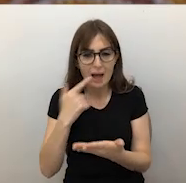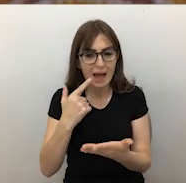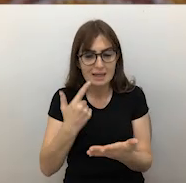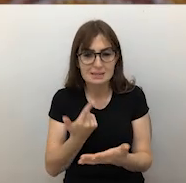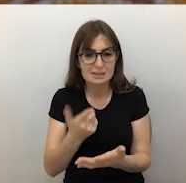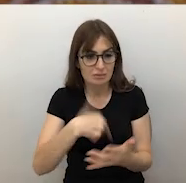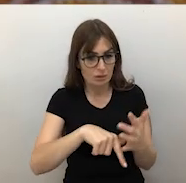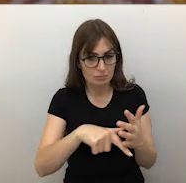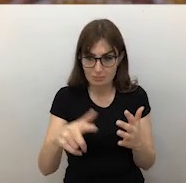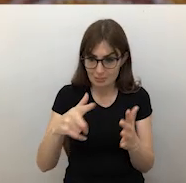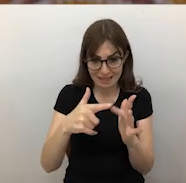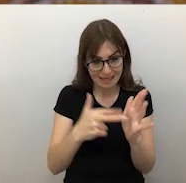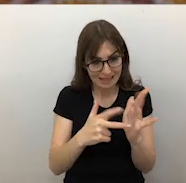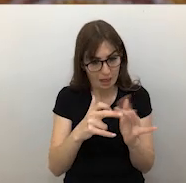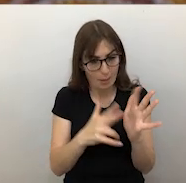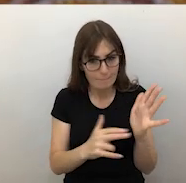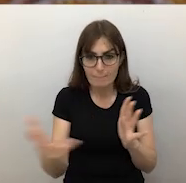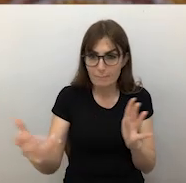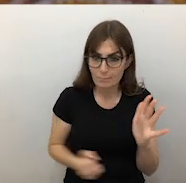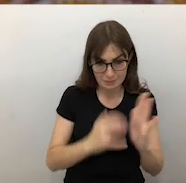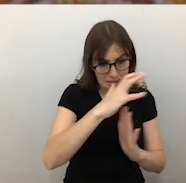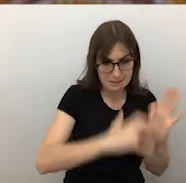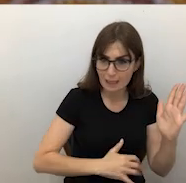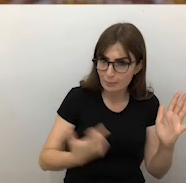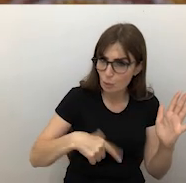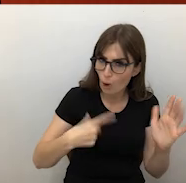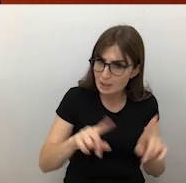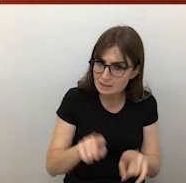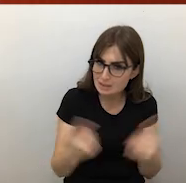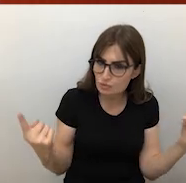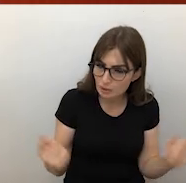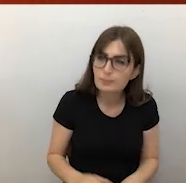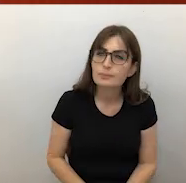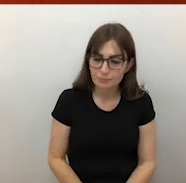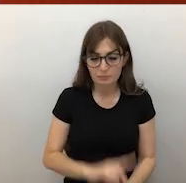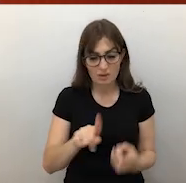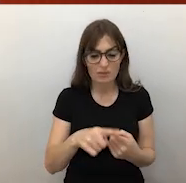as the net surplus or deficit in the income statement? There are two reasons.